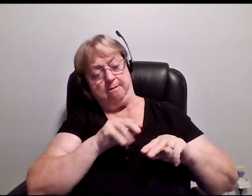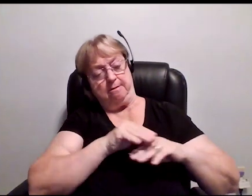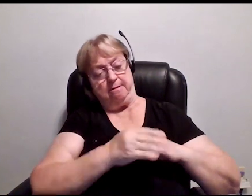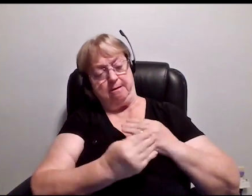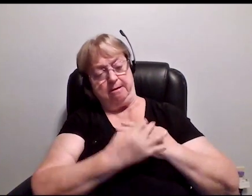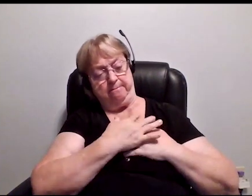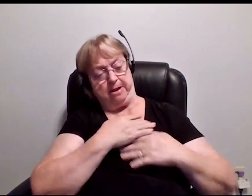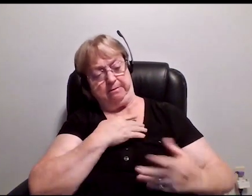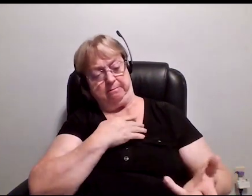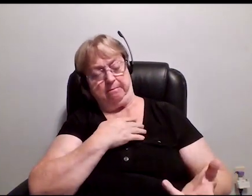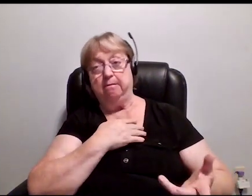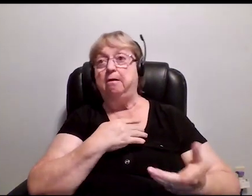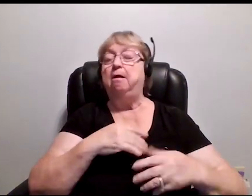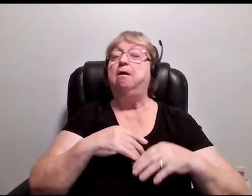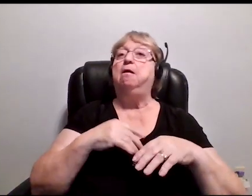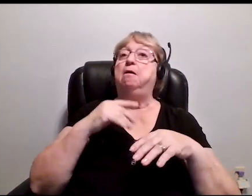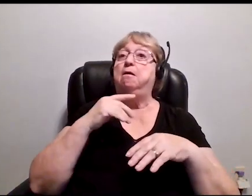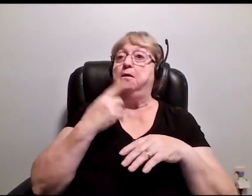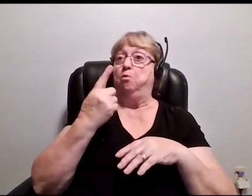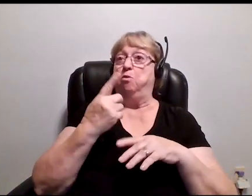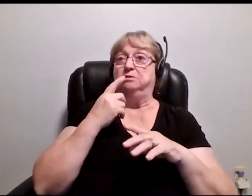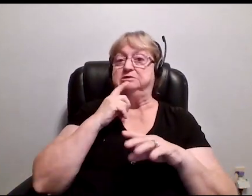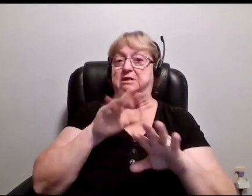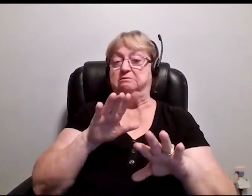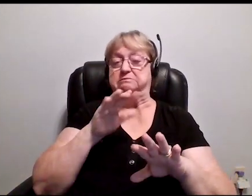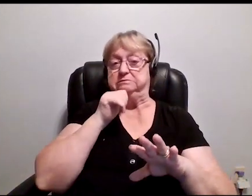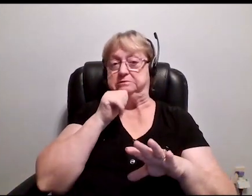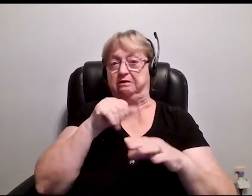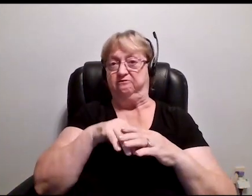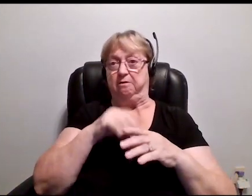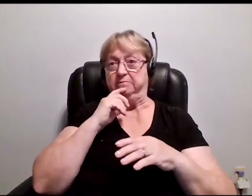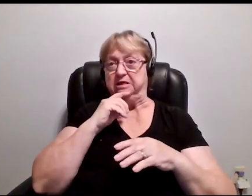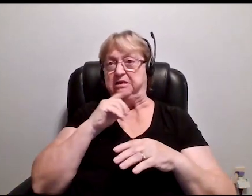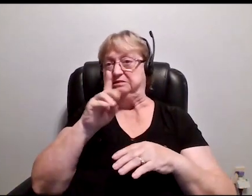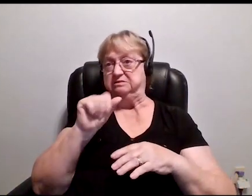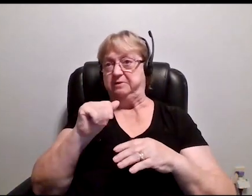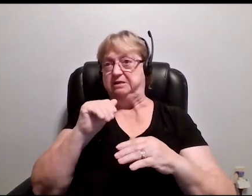is a refrain from the disability justice space that says, "Nothing about us without us."